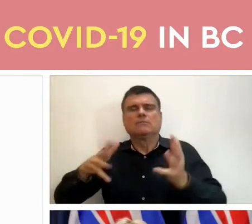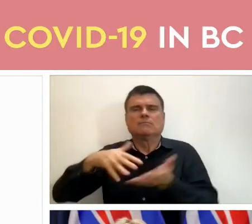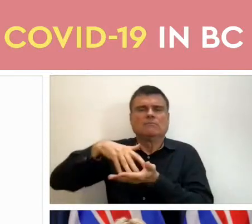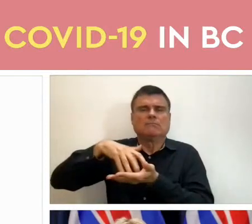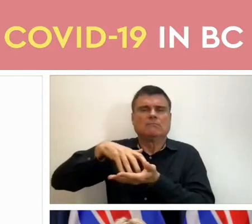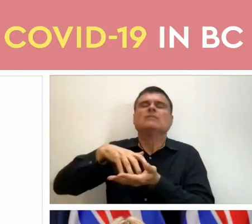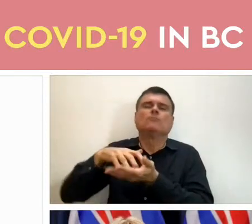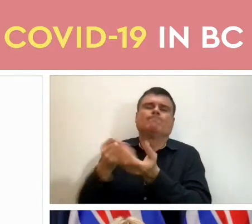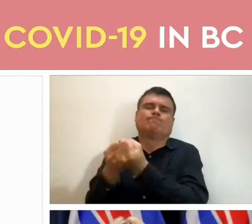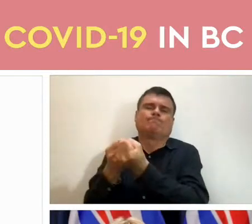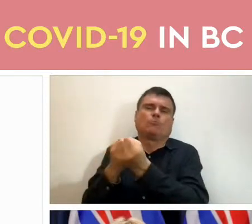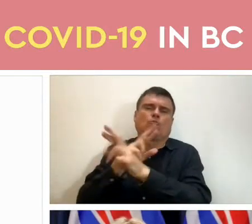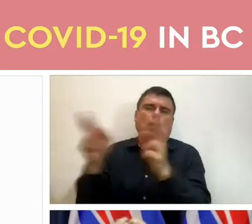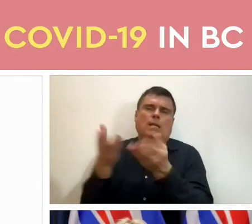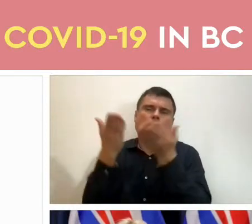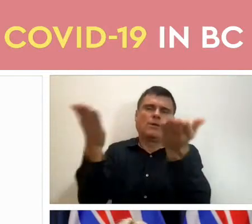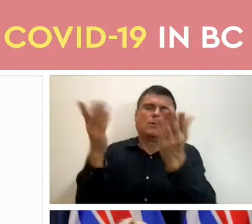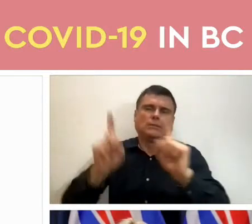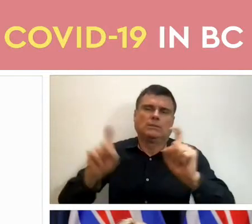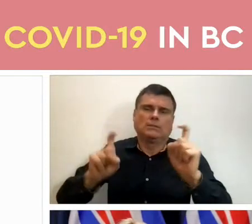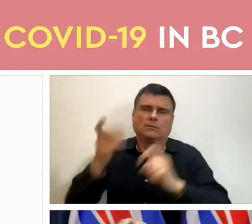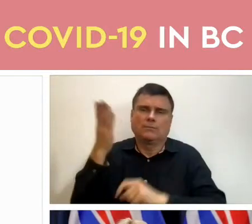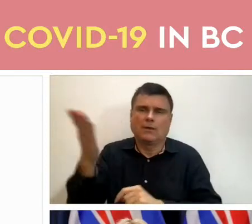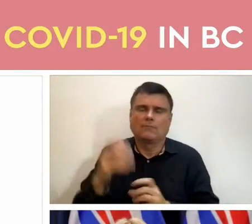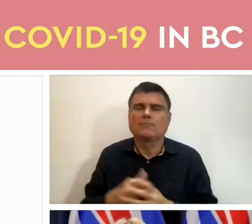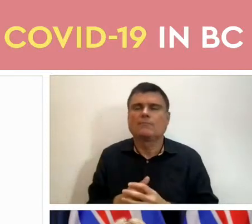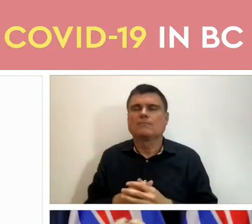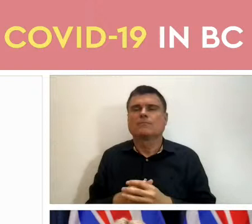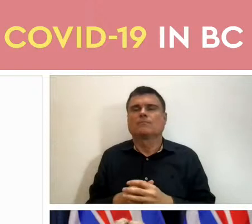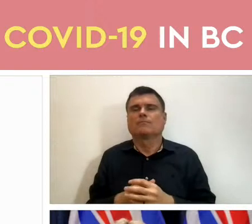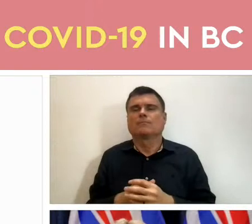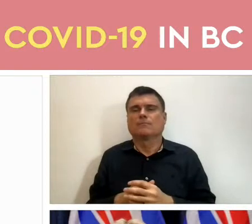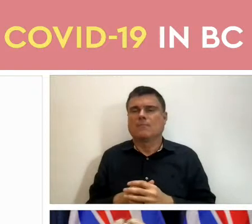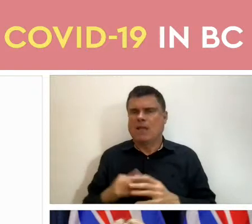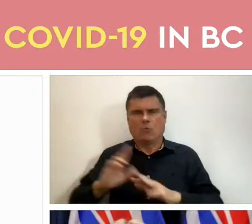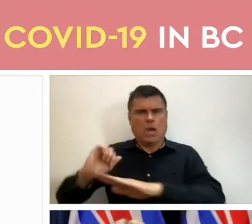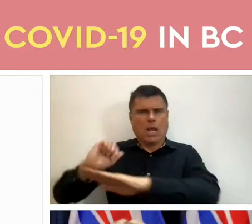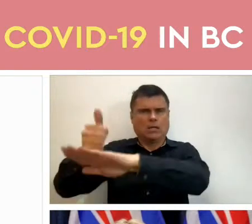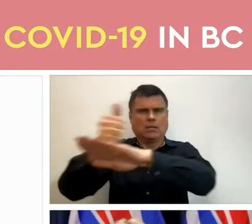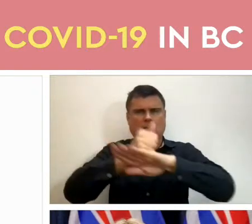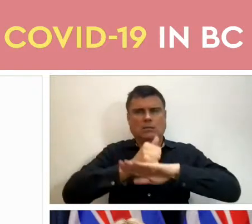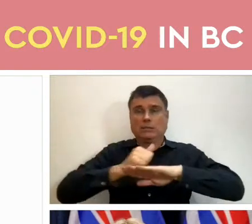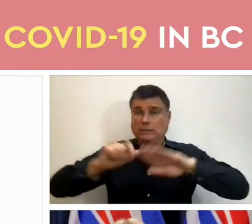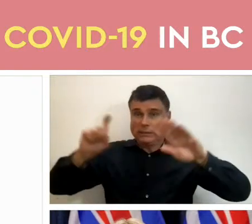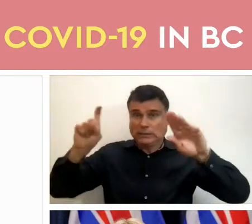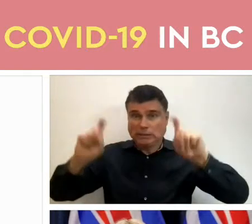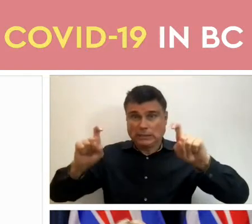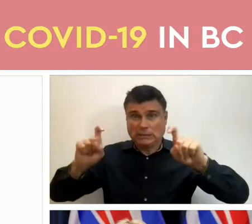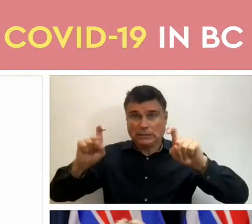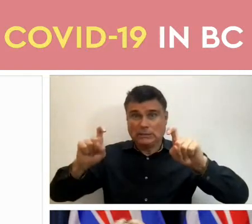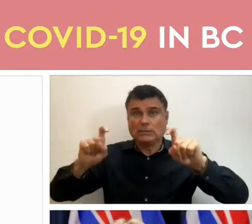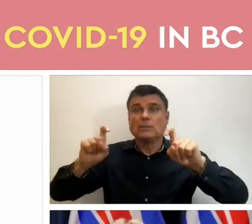testing and access to treatment